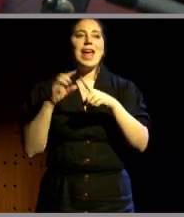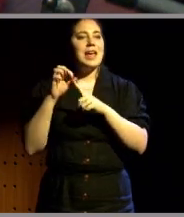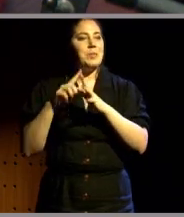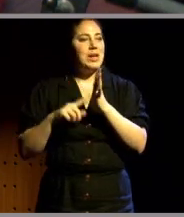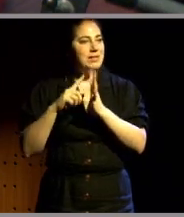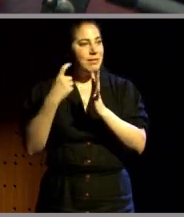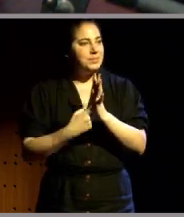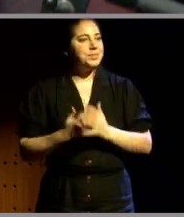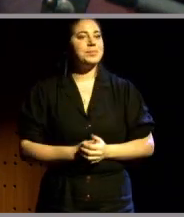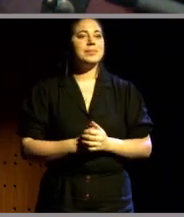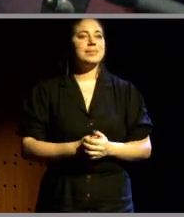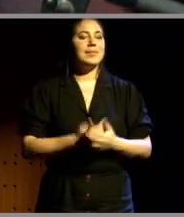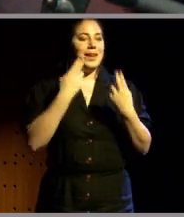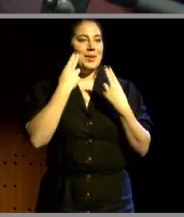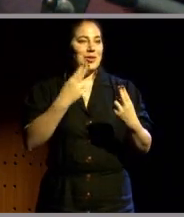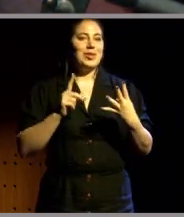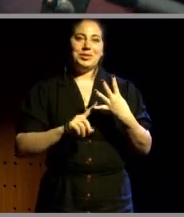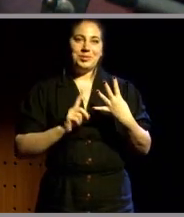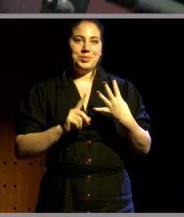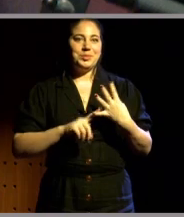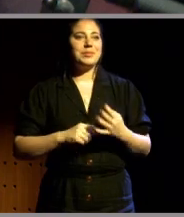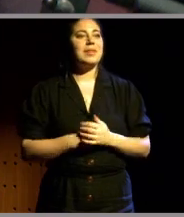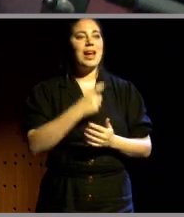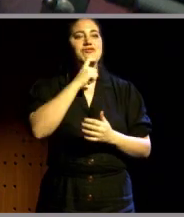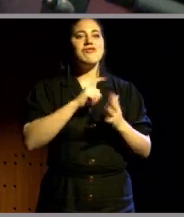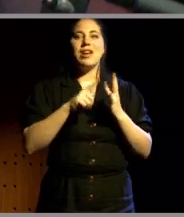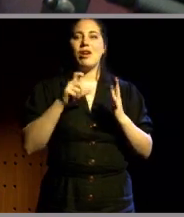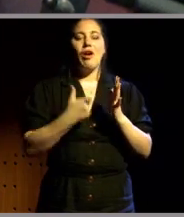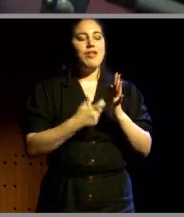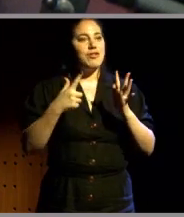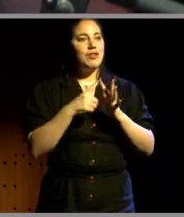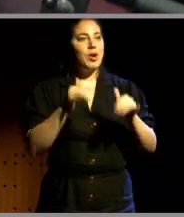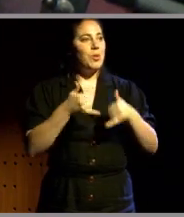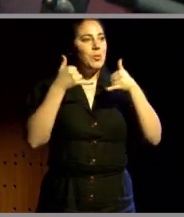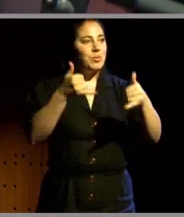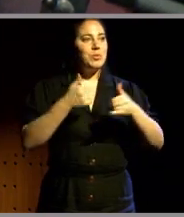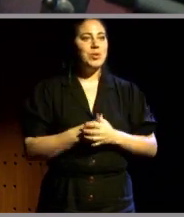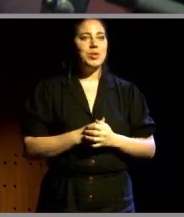And of course, our Red Ochre Award, which pays tribute to two senior Aboriginal